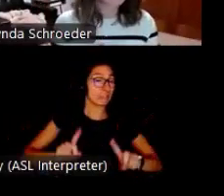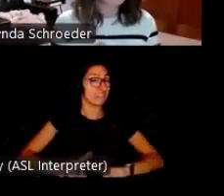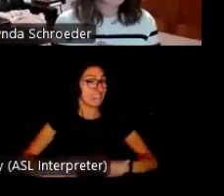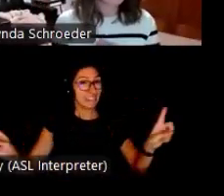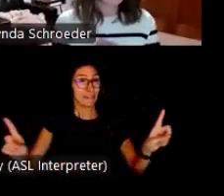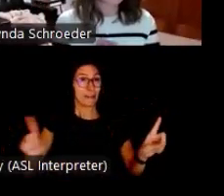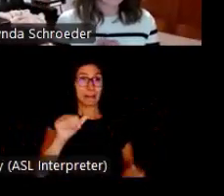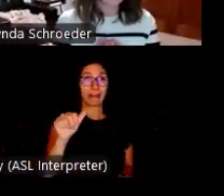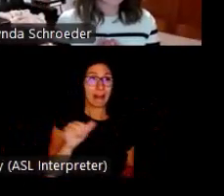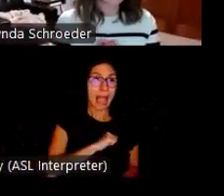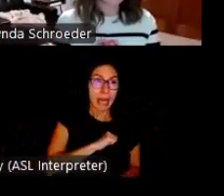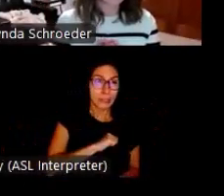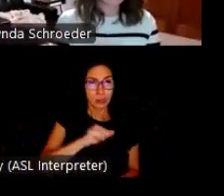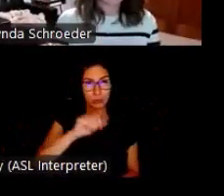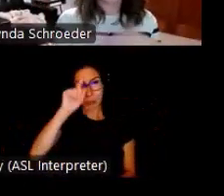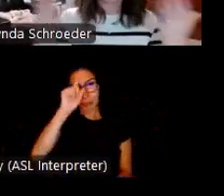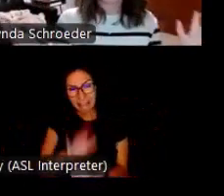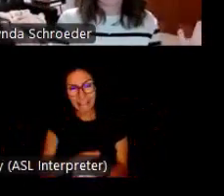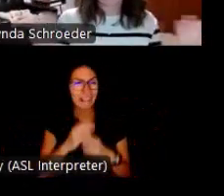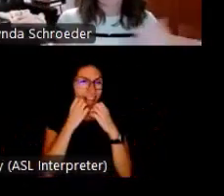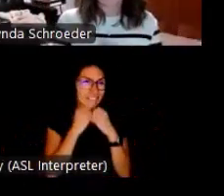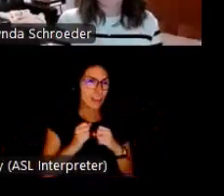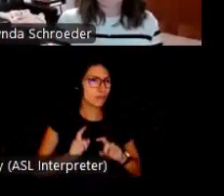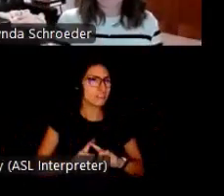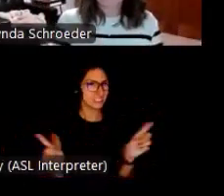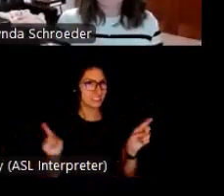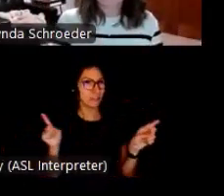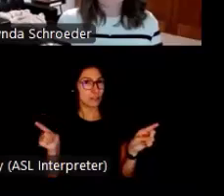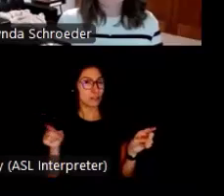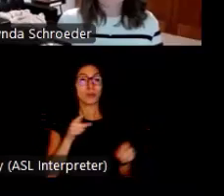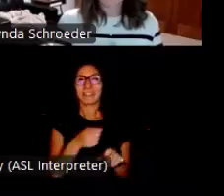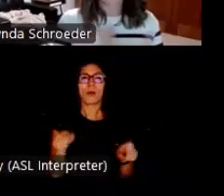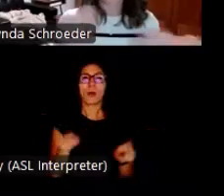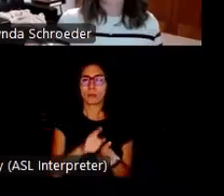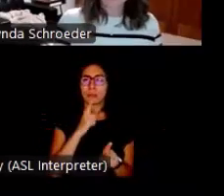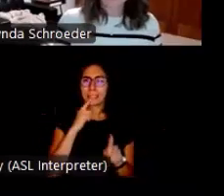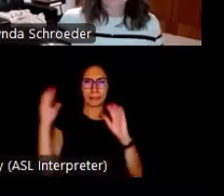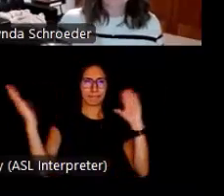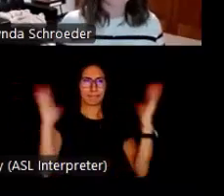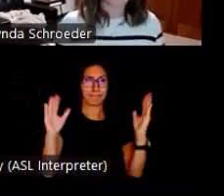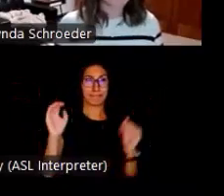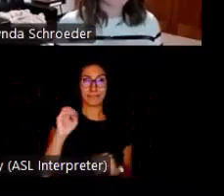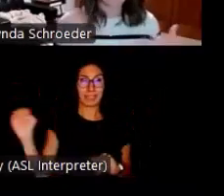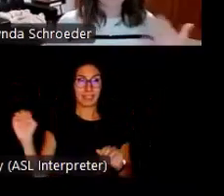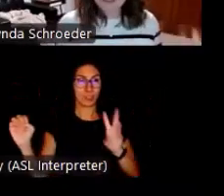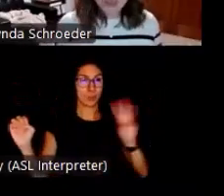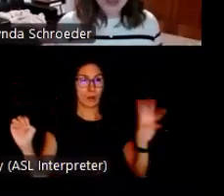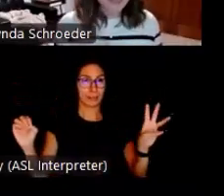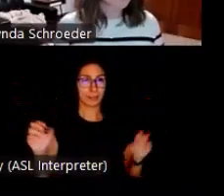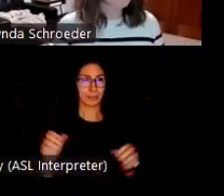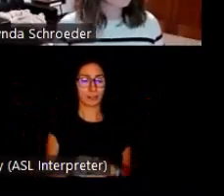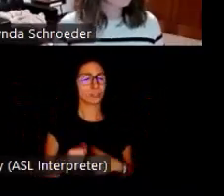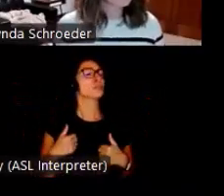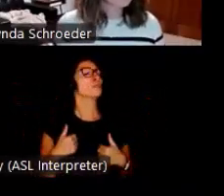So they said, also look at east and west. So we had to create a question between east and west.